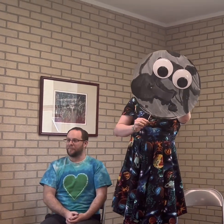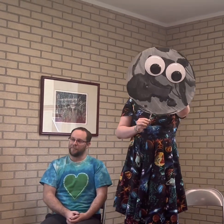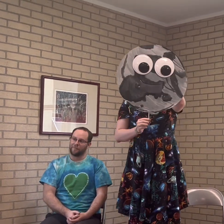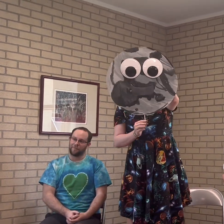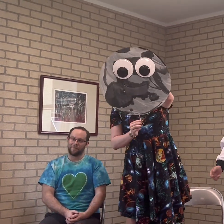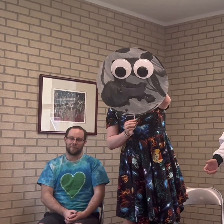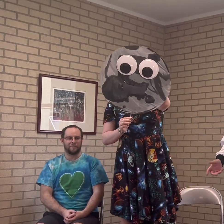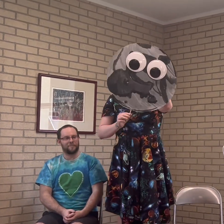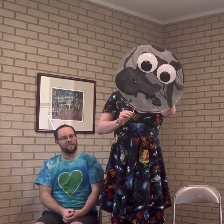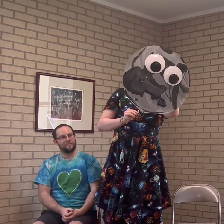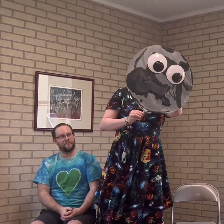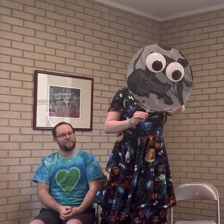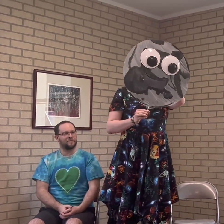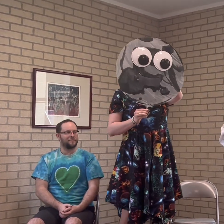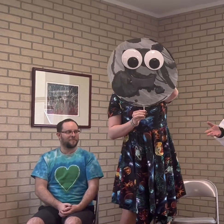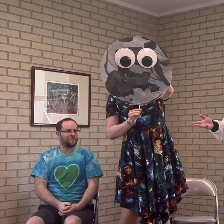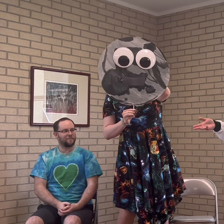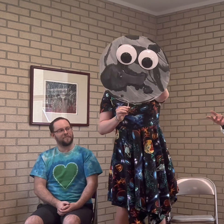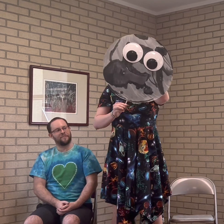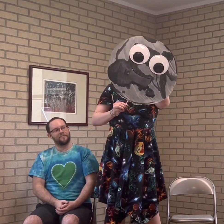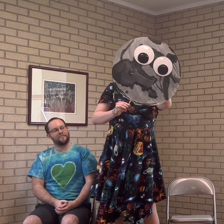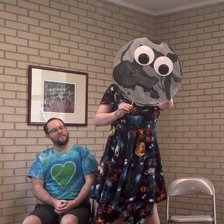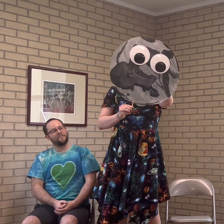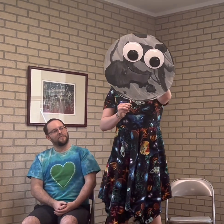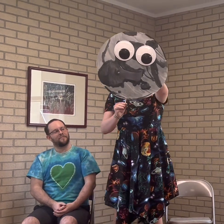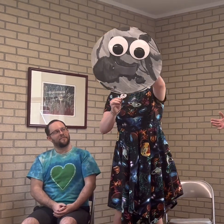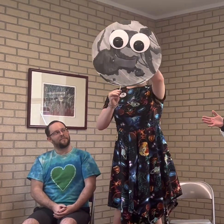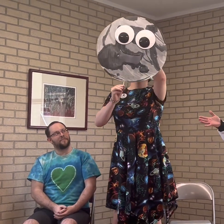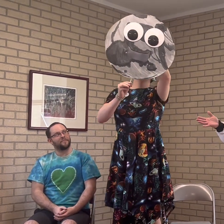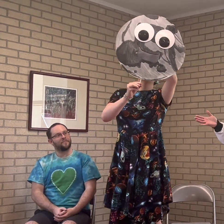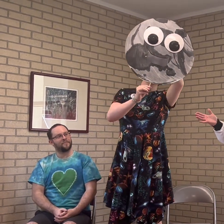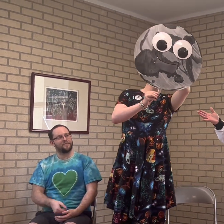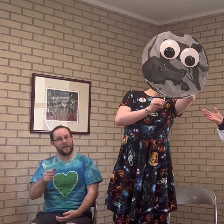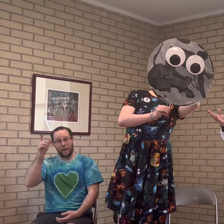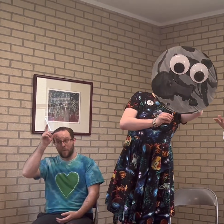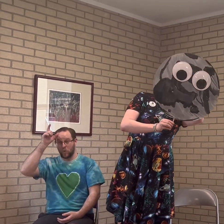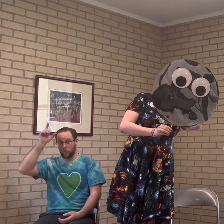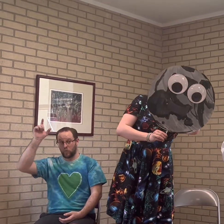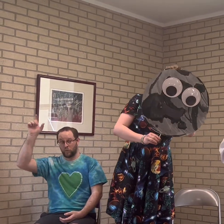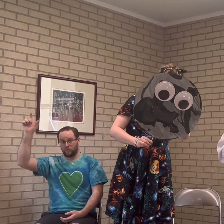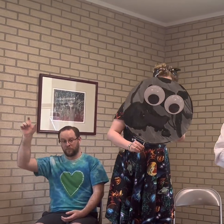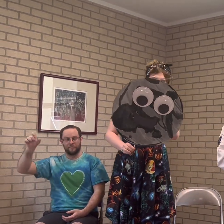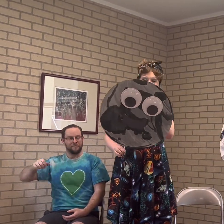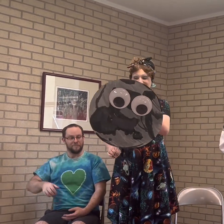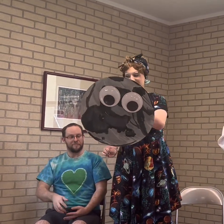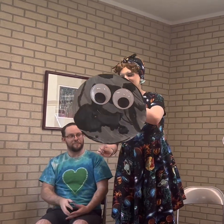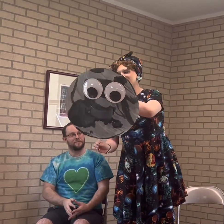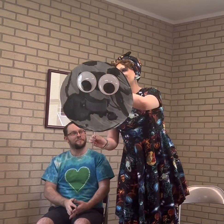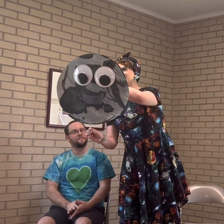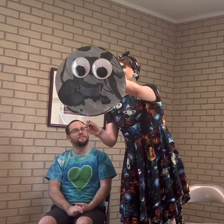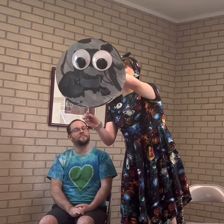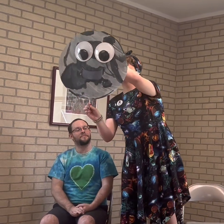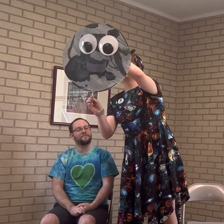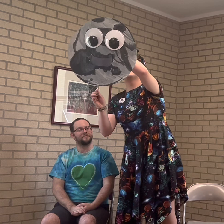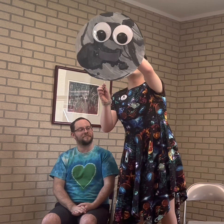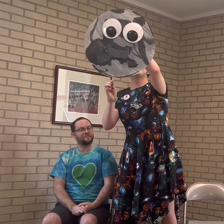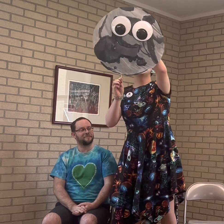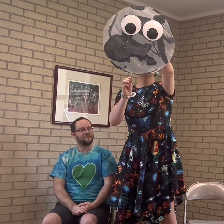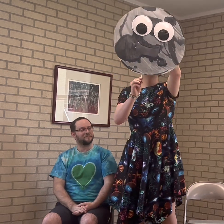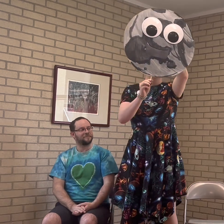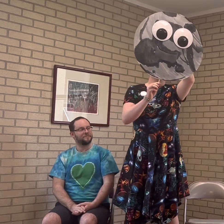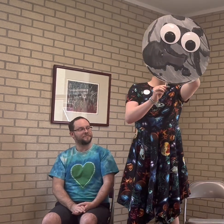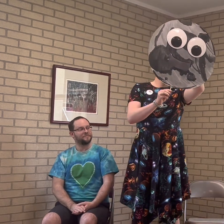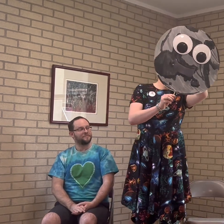Mr. Dixon {Lip-syncing}: And anytime you gravitate. Hey Moon! Be brave the weight of the world